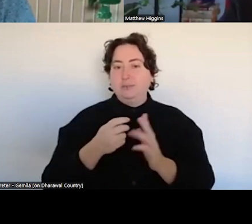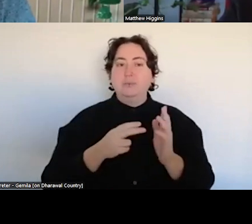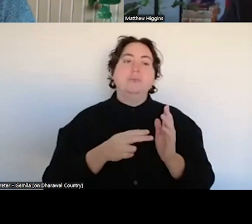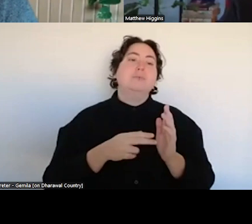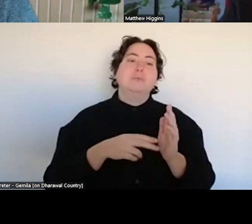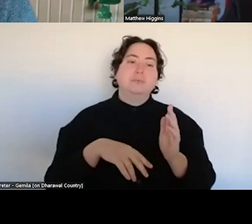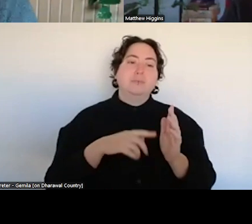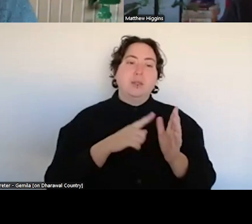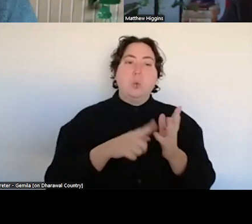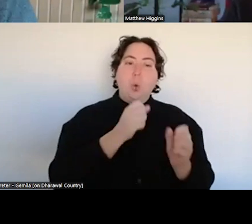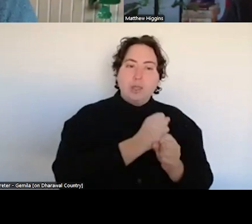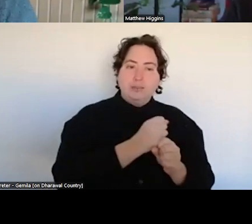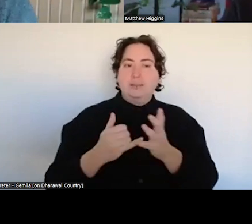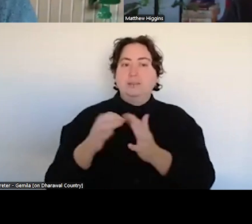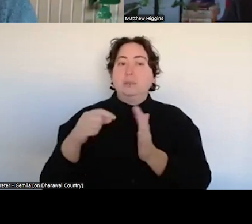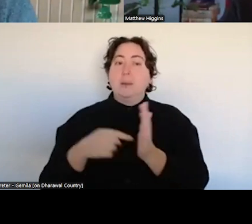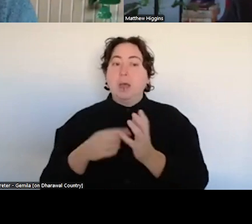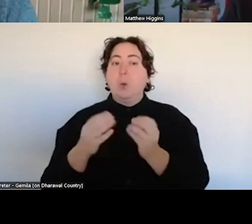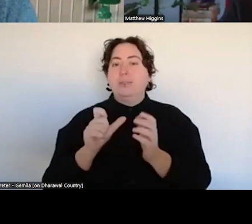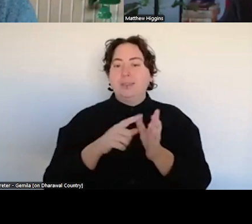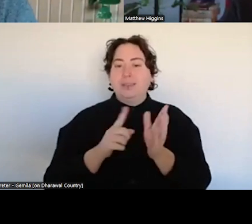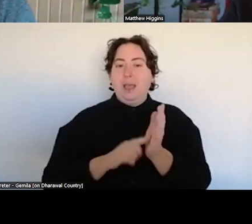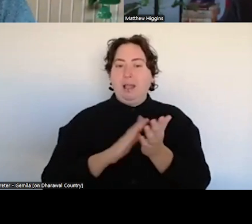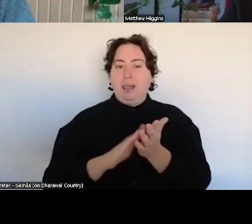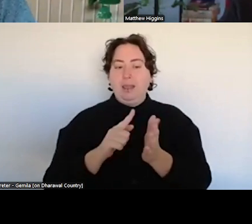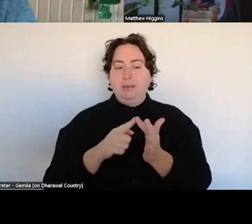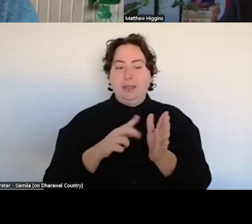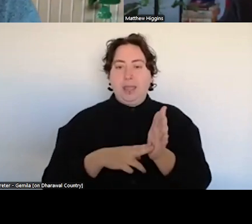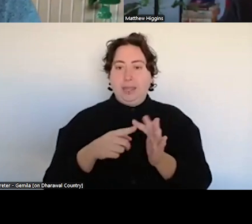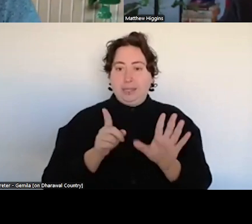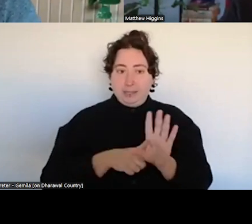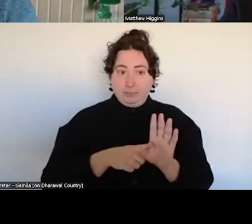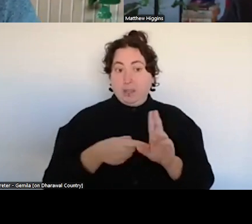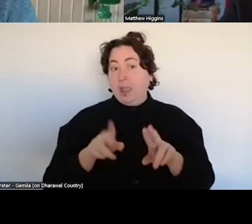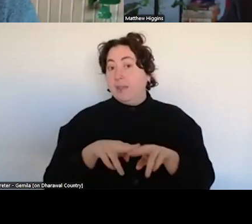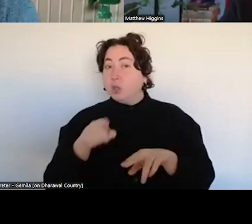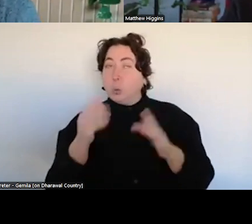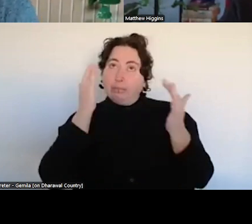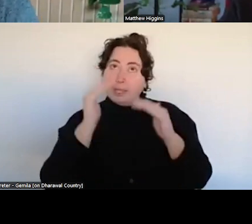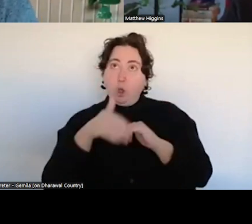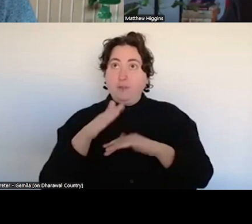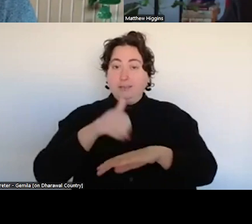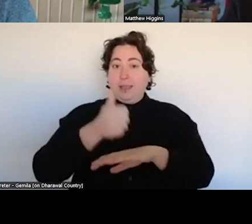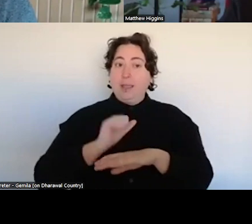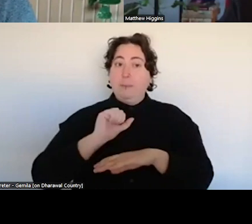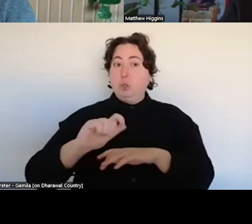and if you are thinking about running a given day campaign in October, Cal Heaney from the